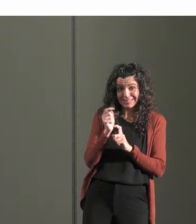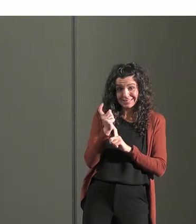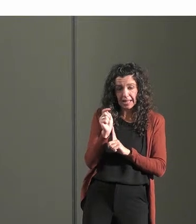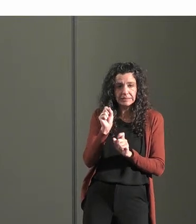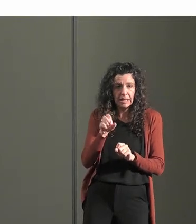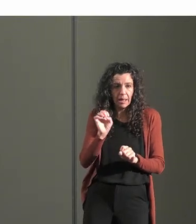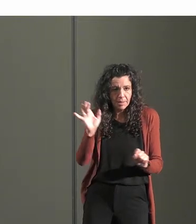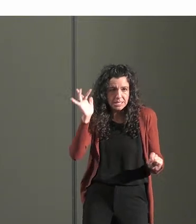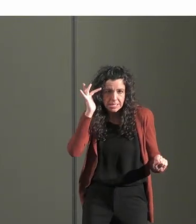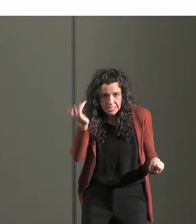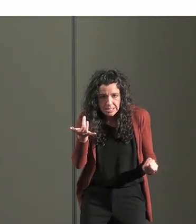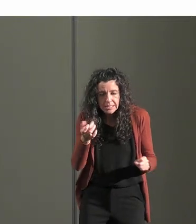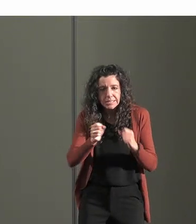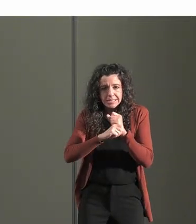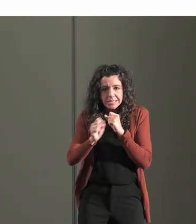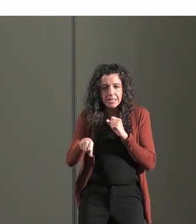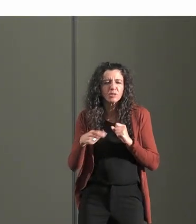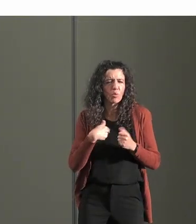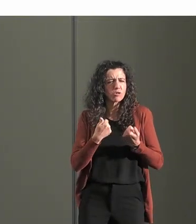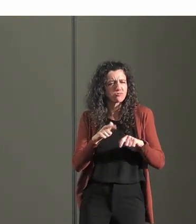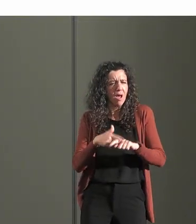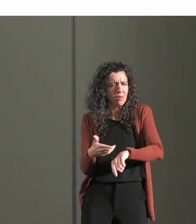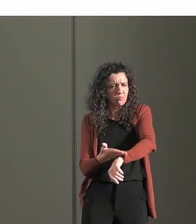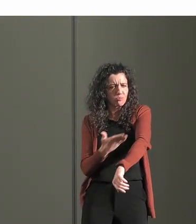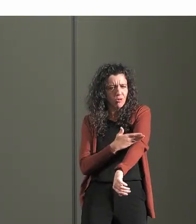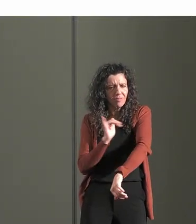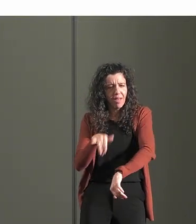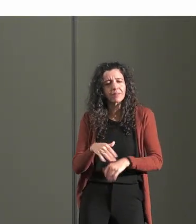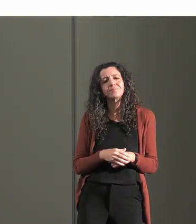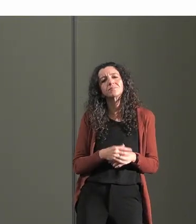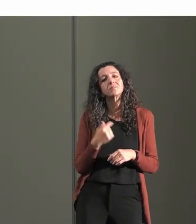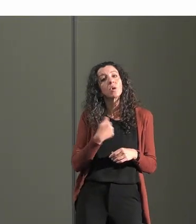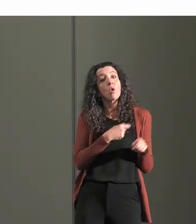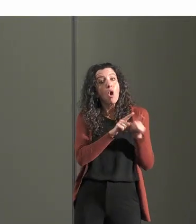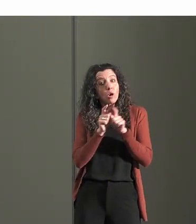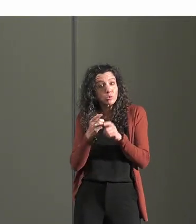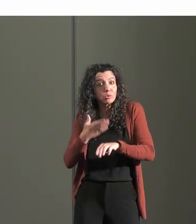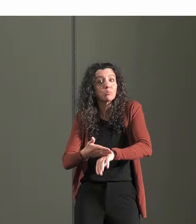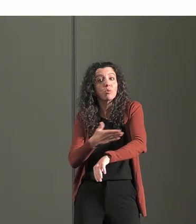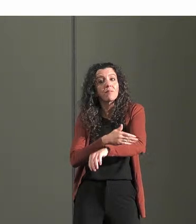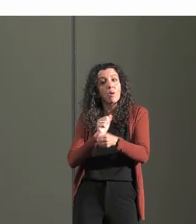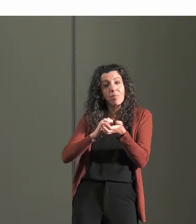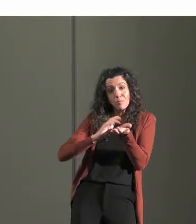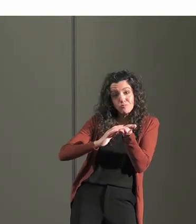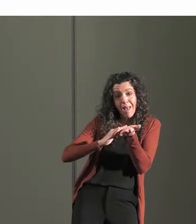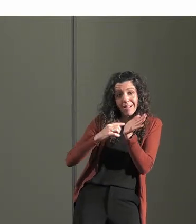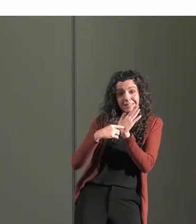text is cumbersome we are working to make it better.